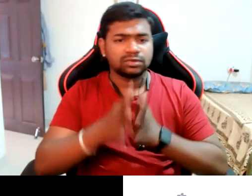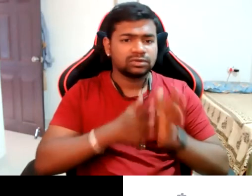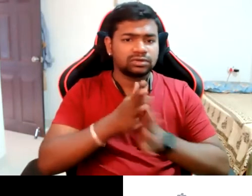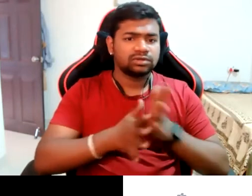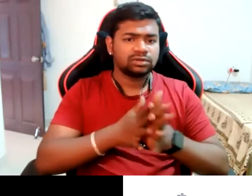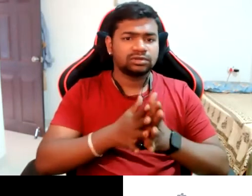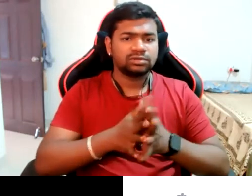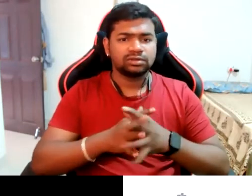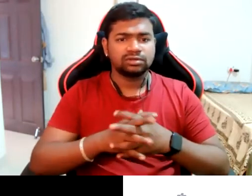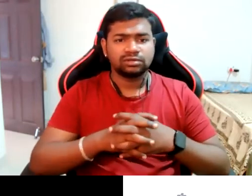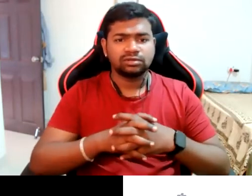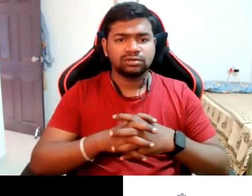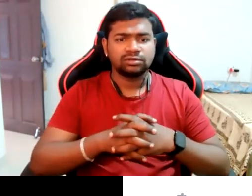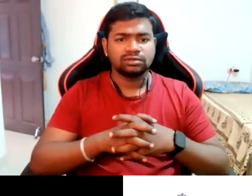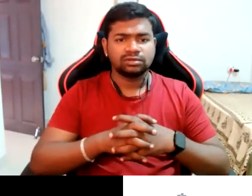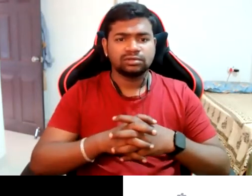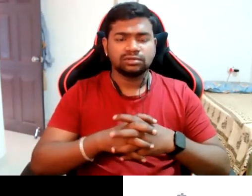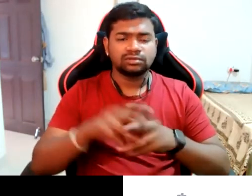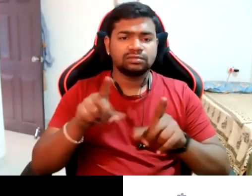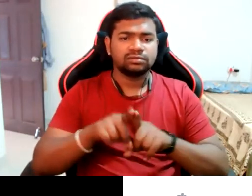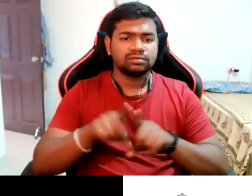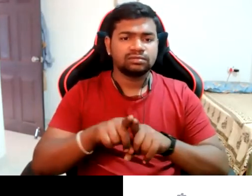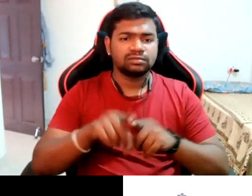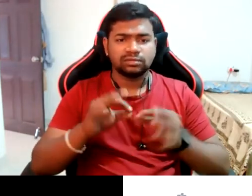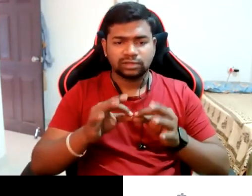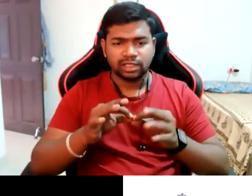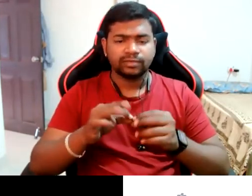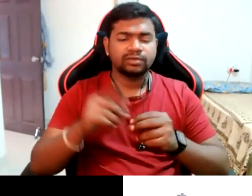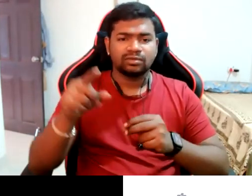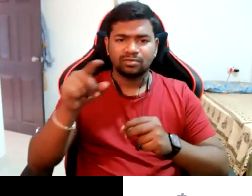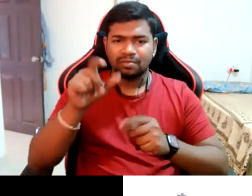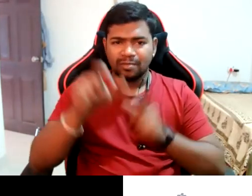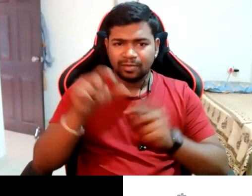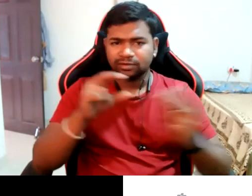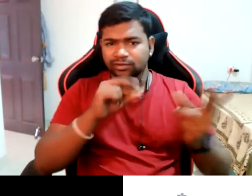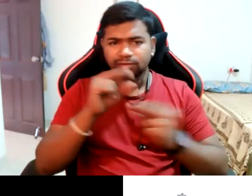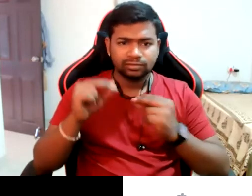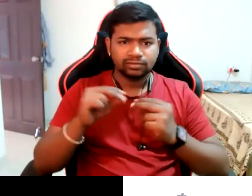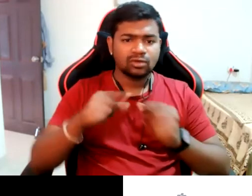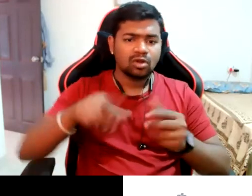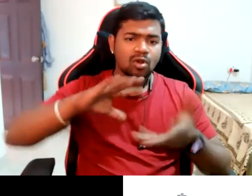I mean the text to interpreting that whatever you're speaking it gets automatically transcribe.